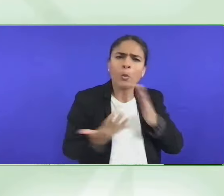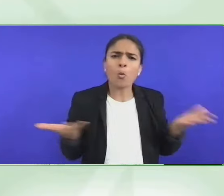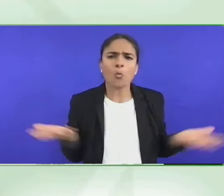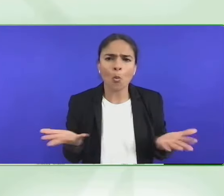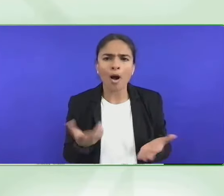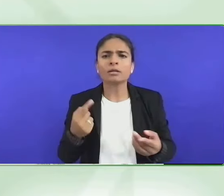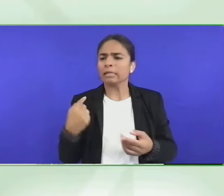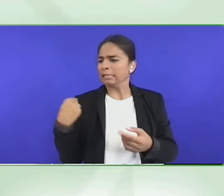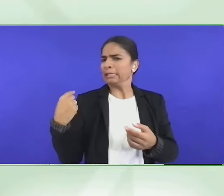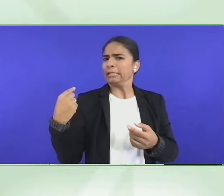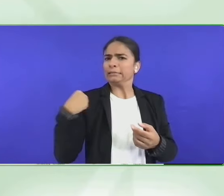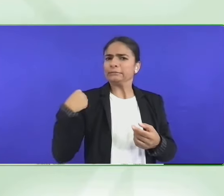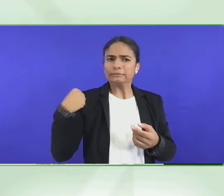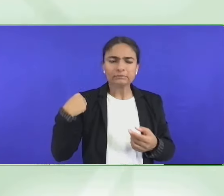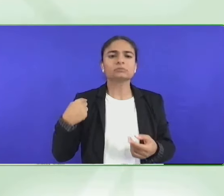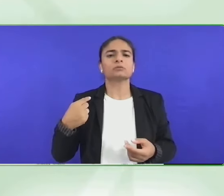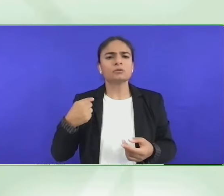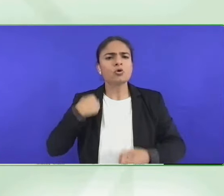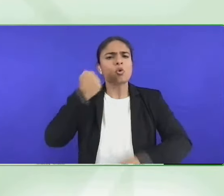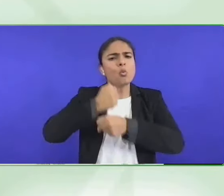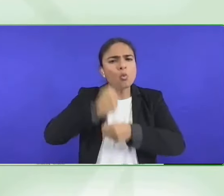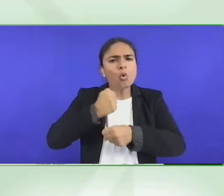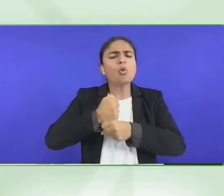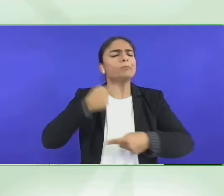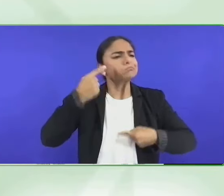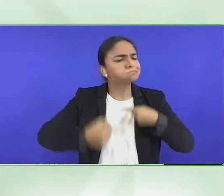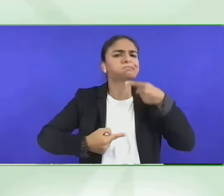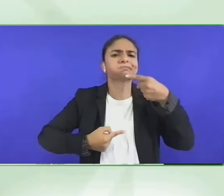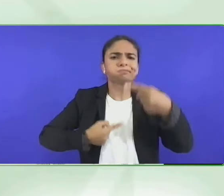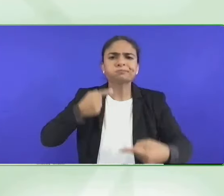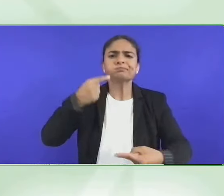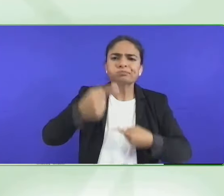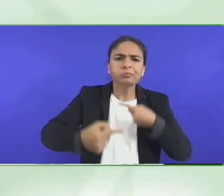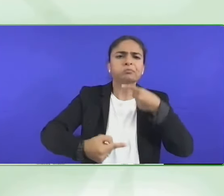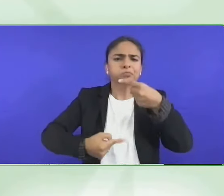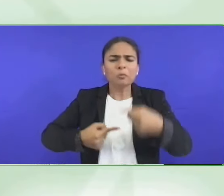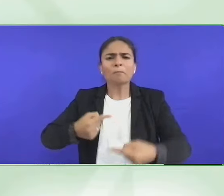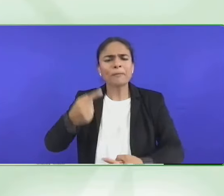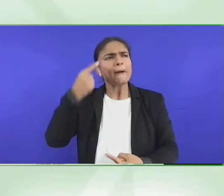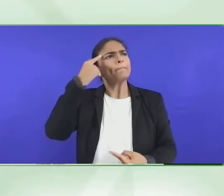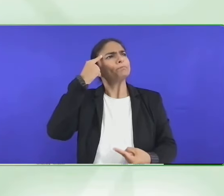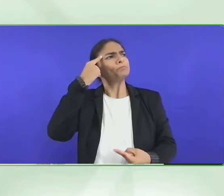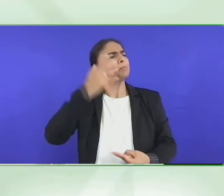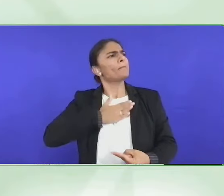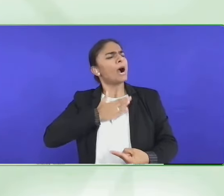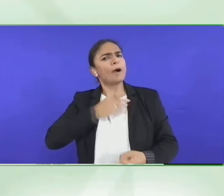So if I know my 'why', all of a sudden I wake up and discover the